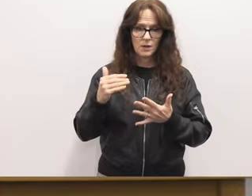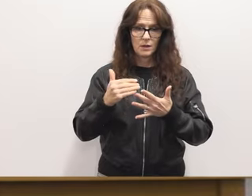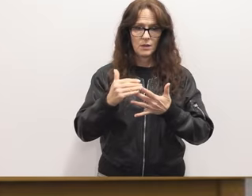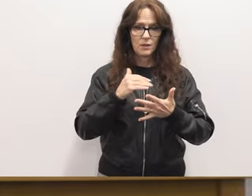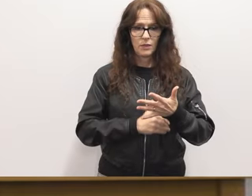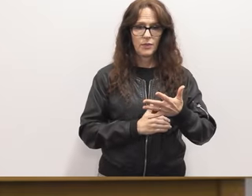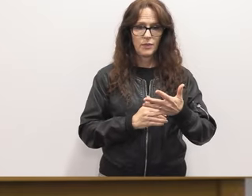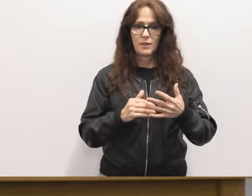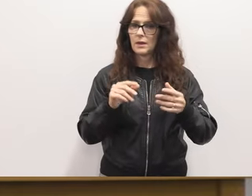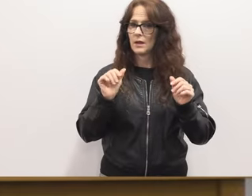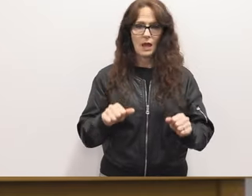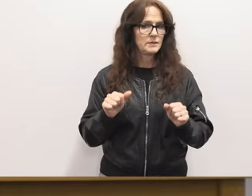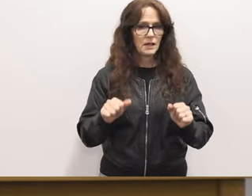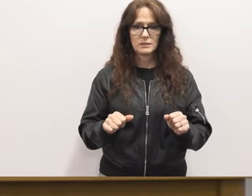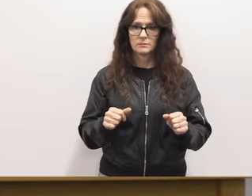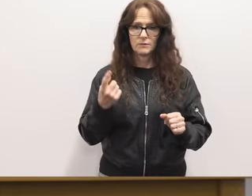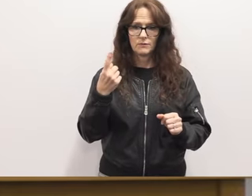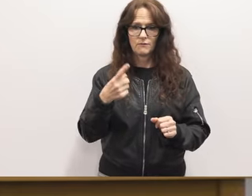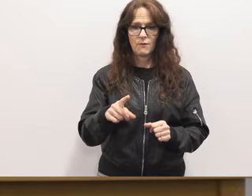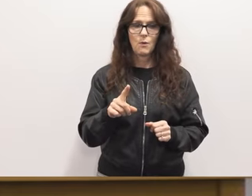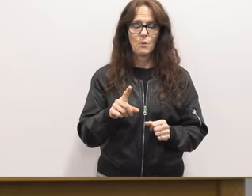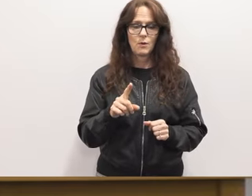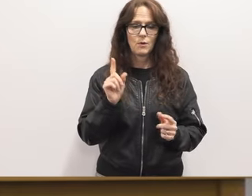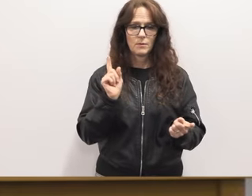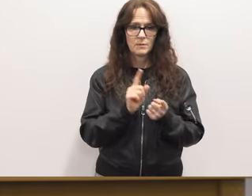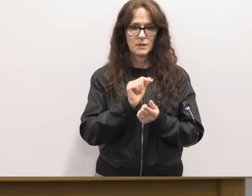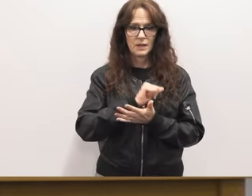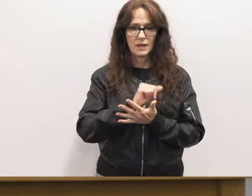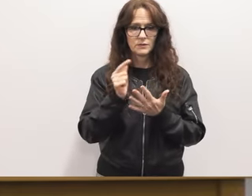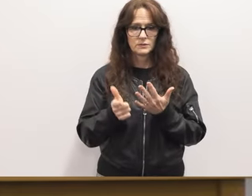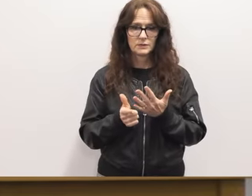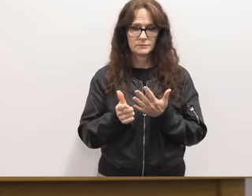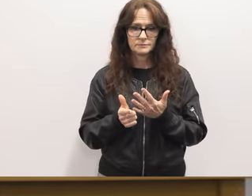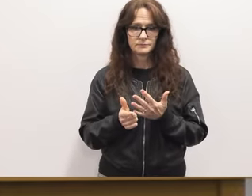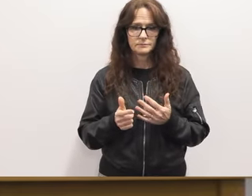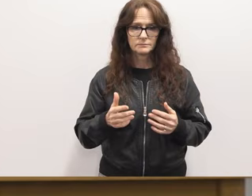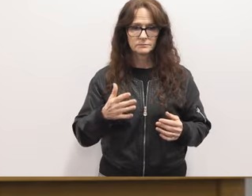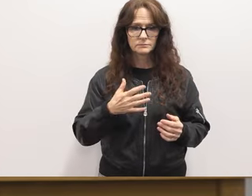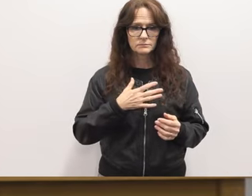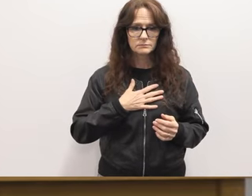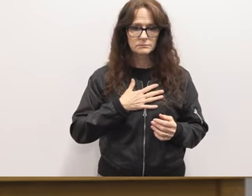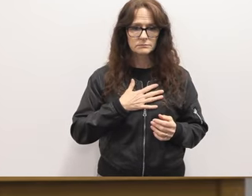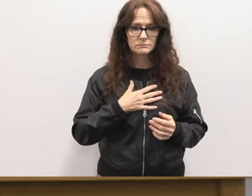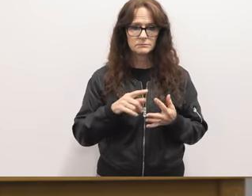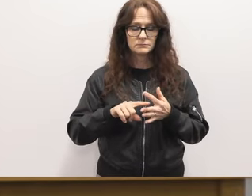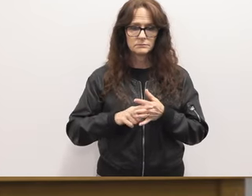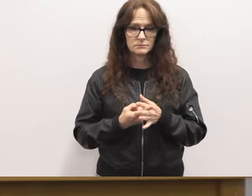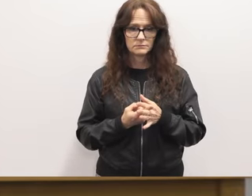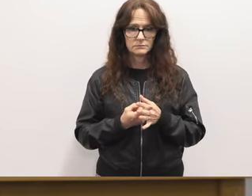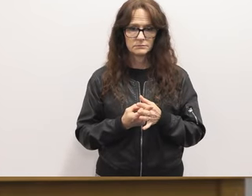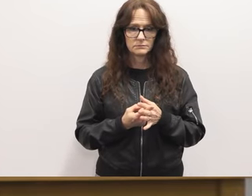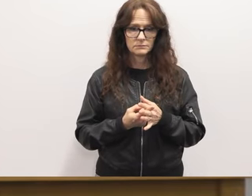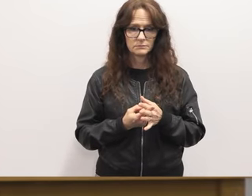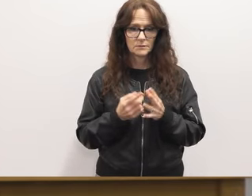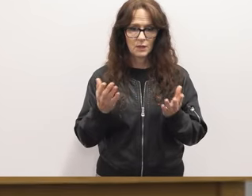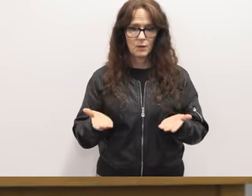for meeting the A through G requirements. And my initial proposal when we talked about this